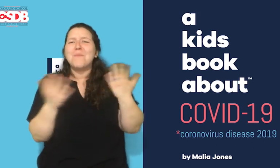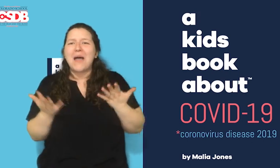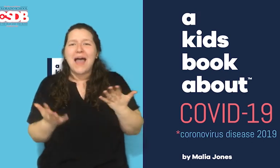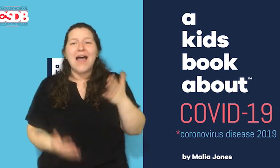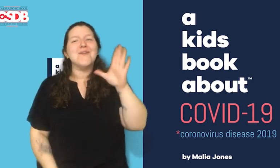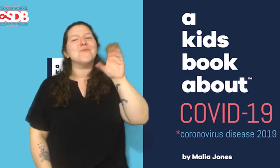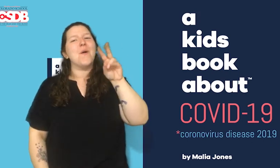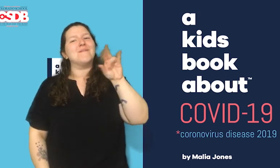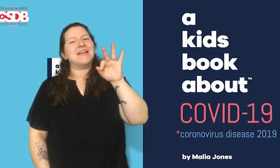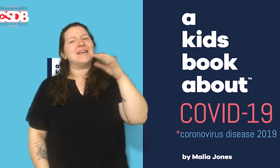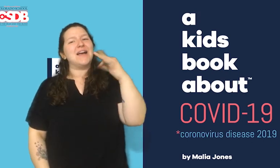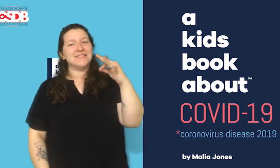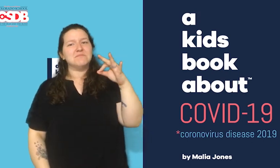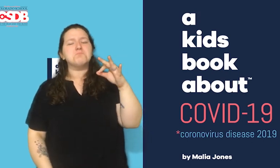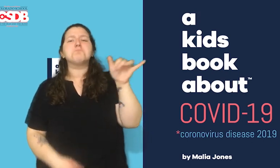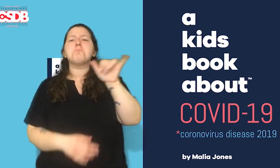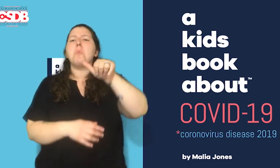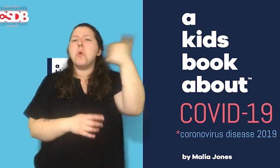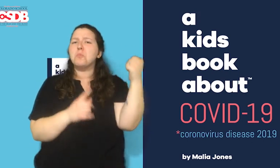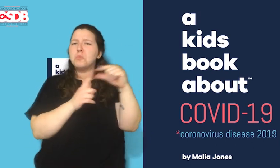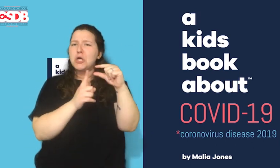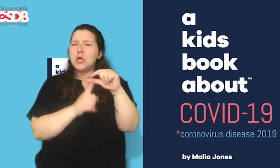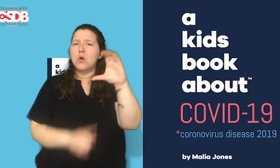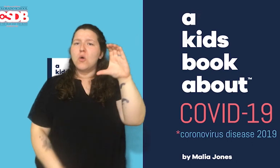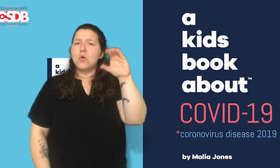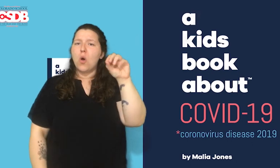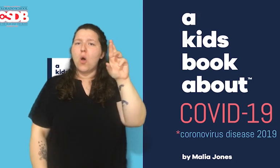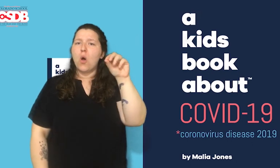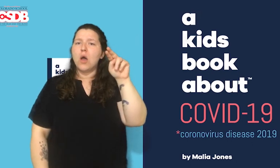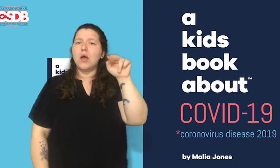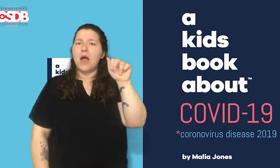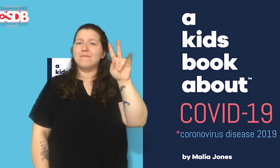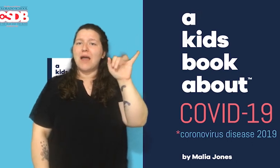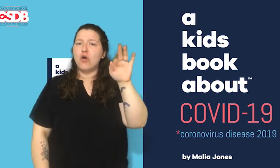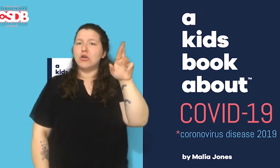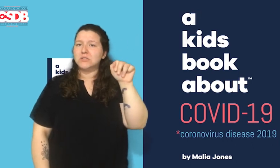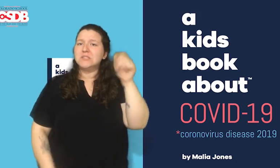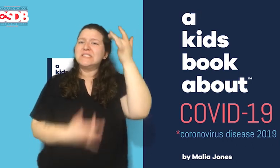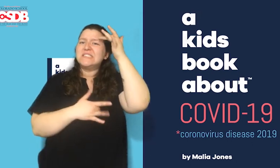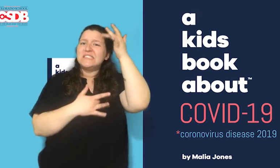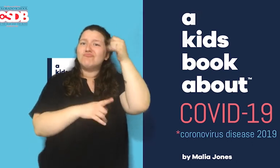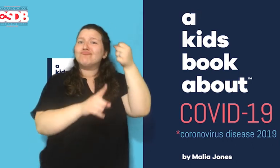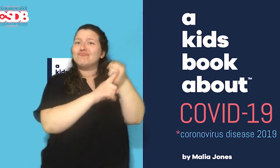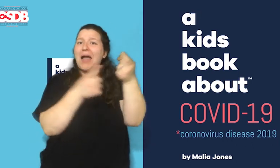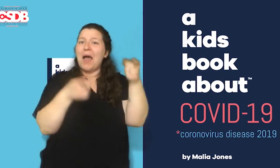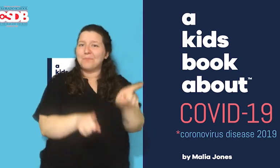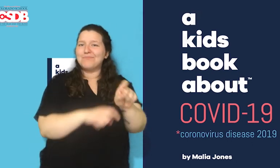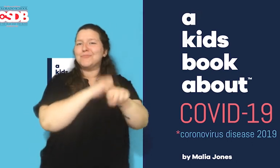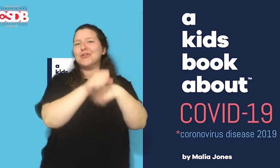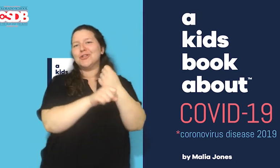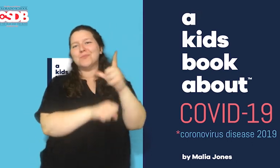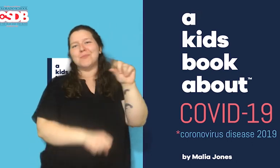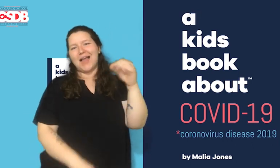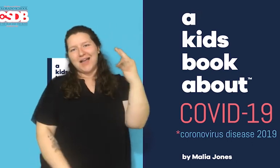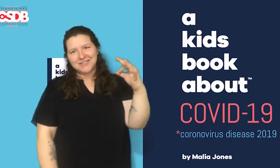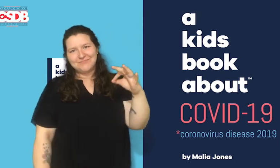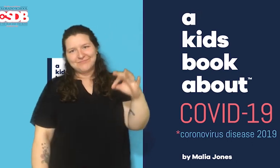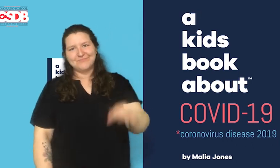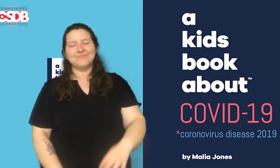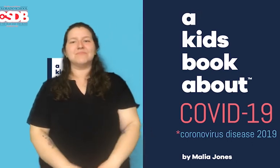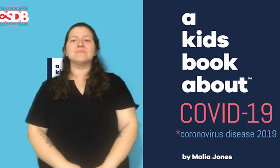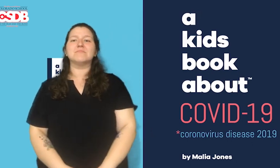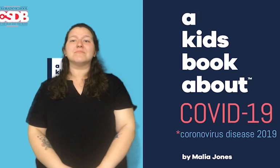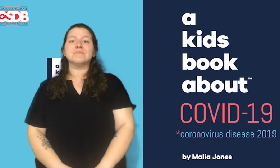A Kid's Book about COVID-19 also called Coronavirus Disease 2019.